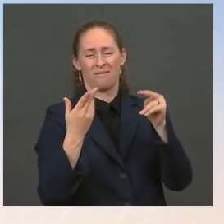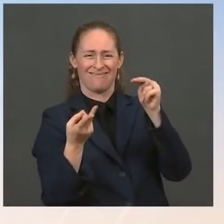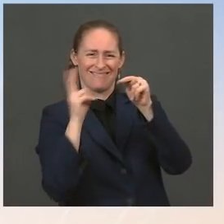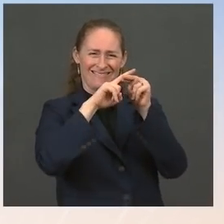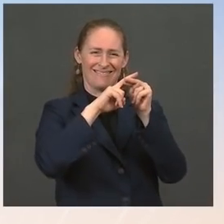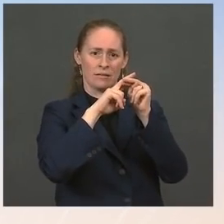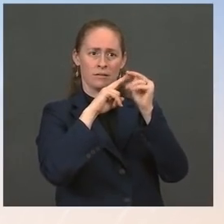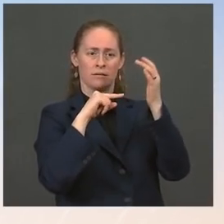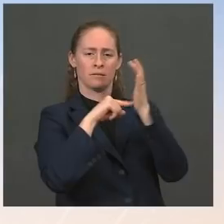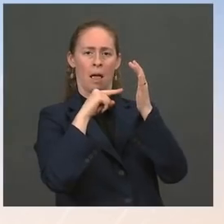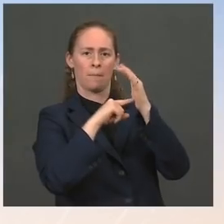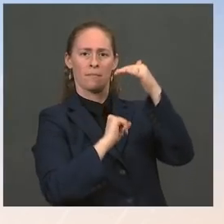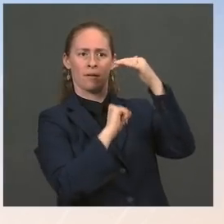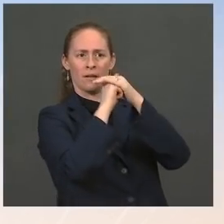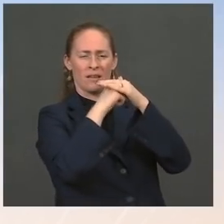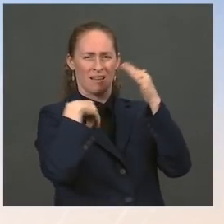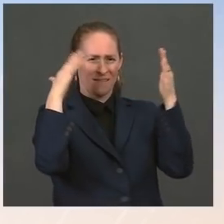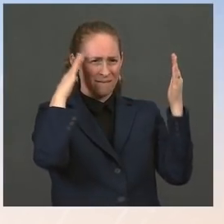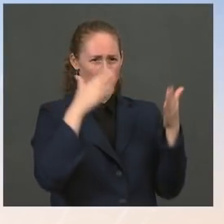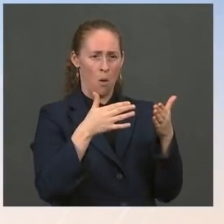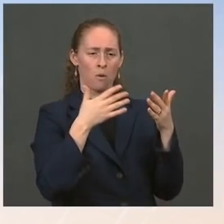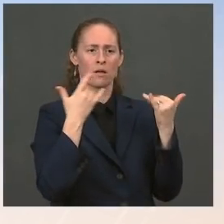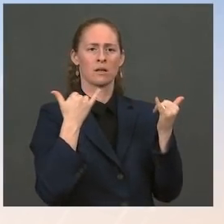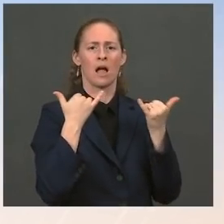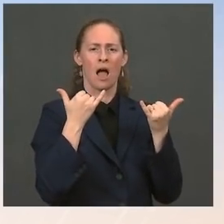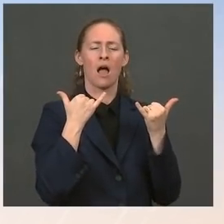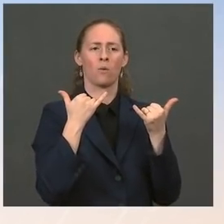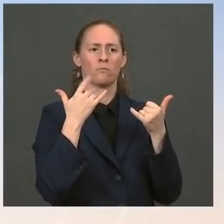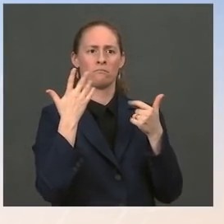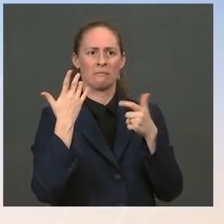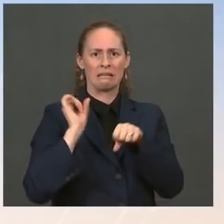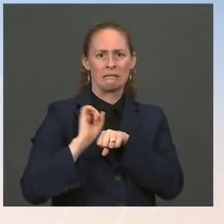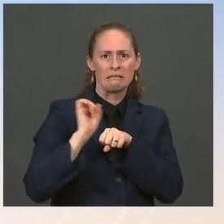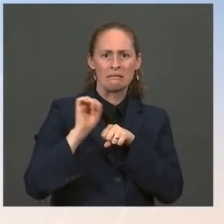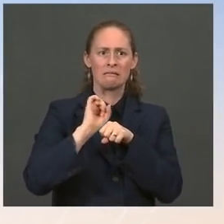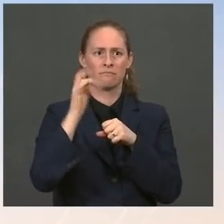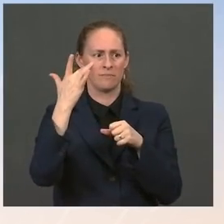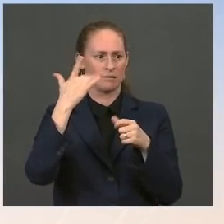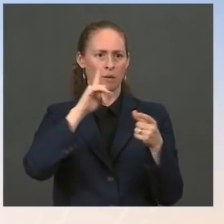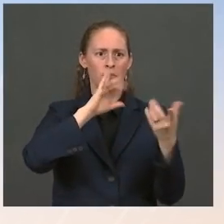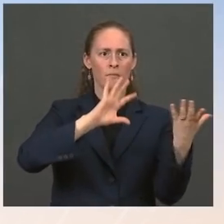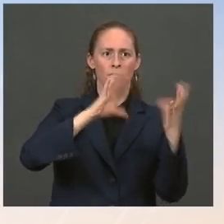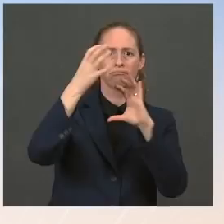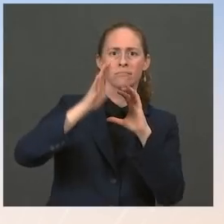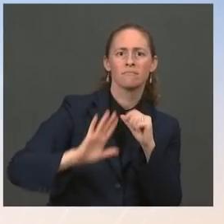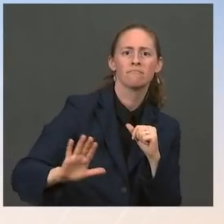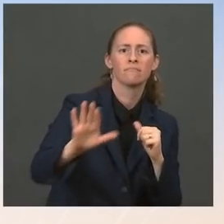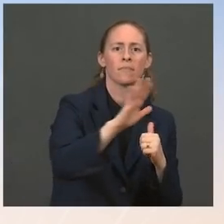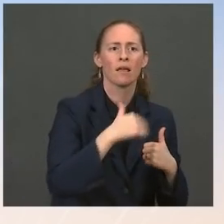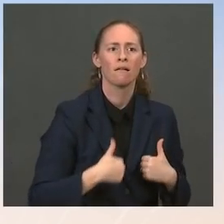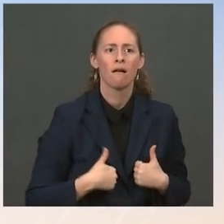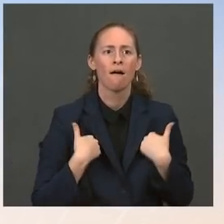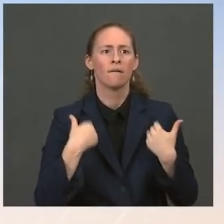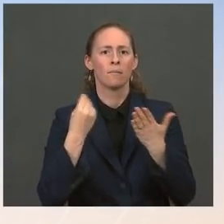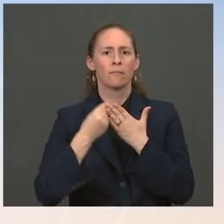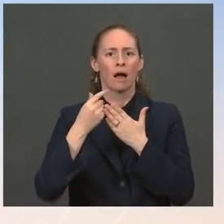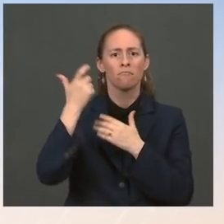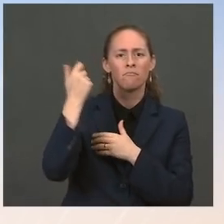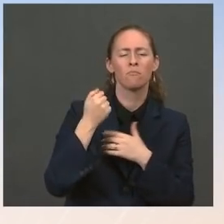and do it without impacting the retirement savings accounts, the Social Security, and the economic security of millions of Americans.